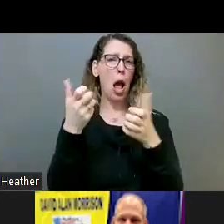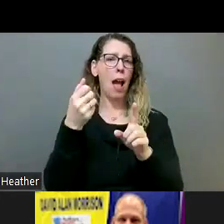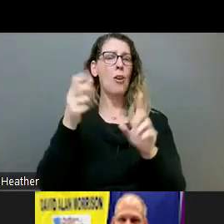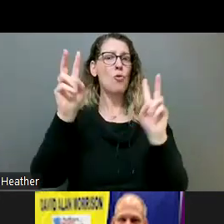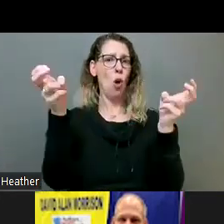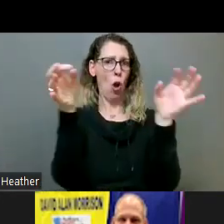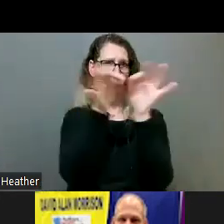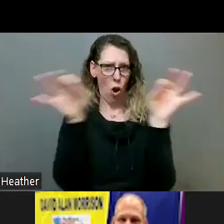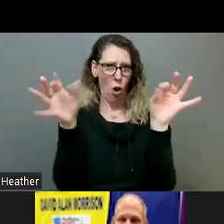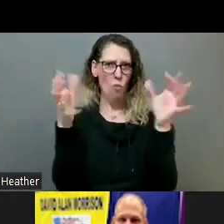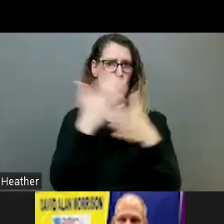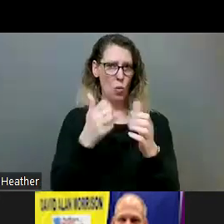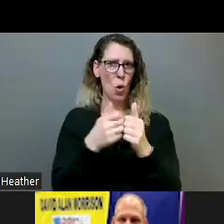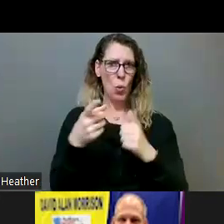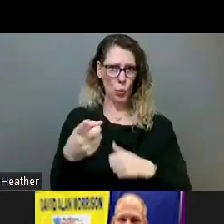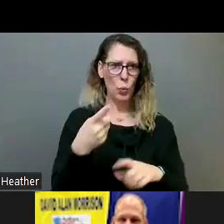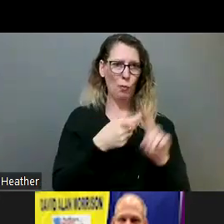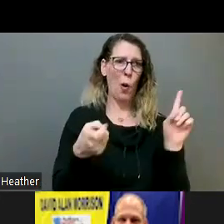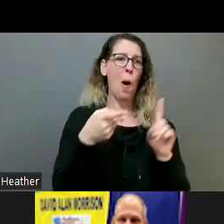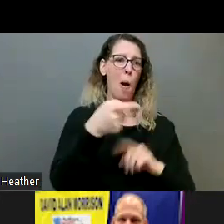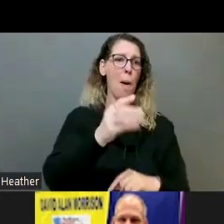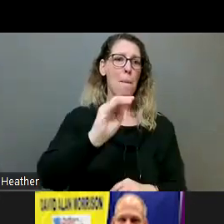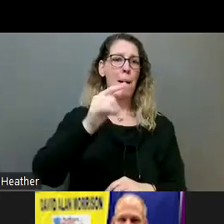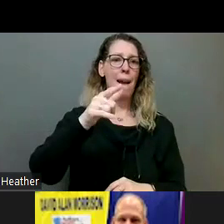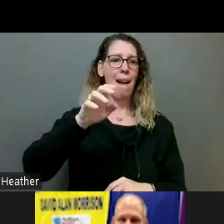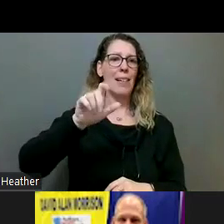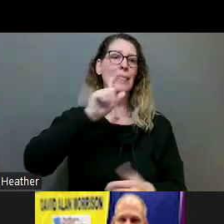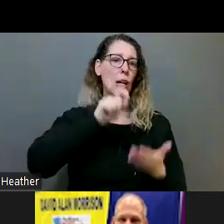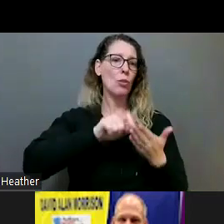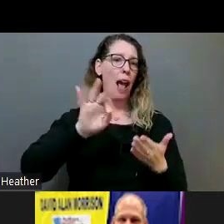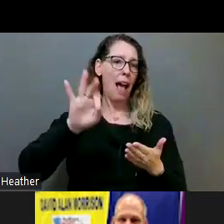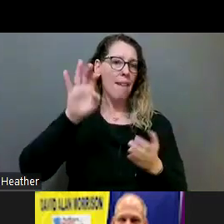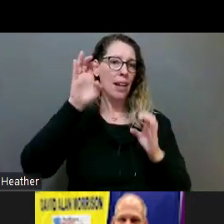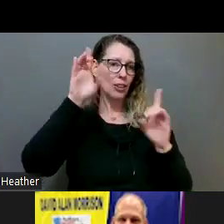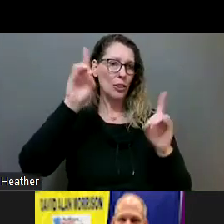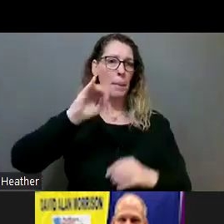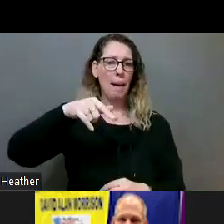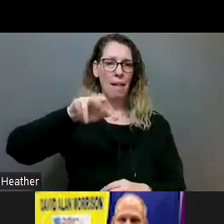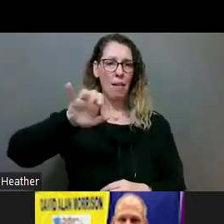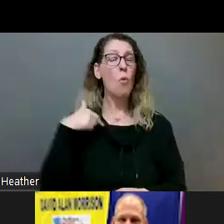Education, Miguel Cordona: We know that one of the most important things we can